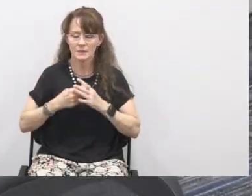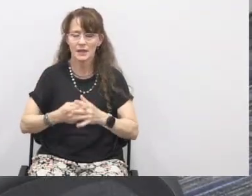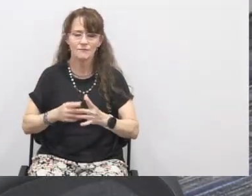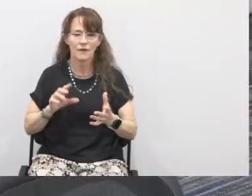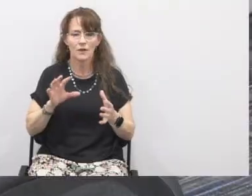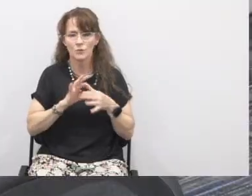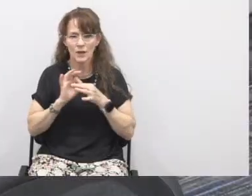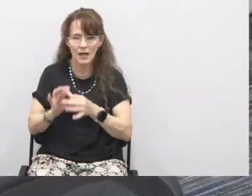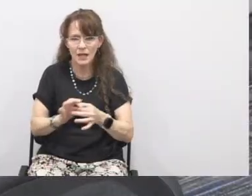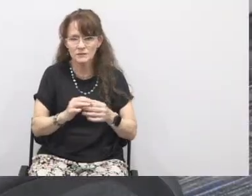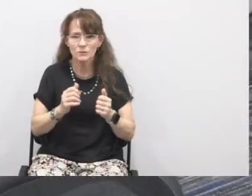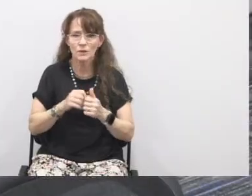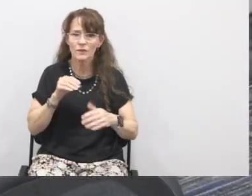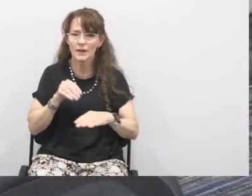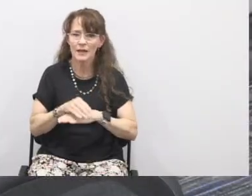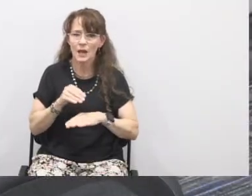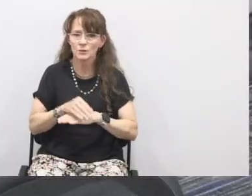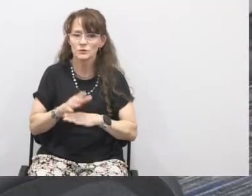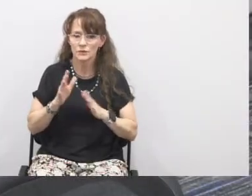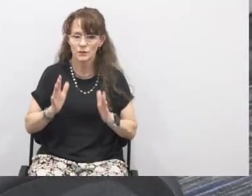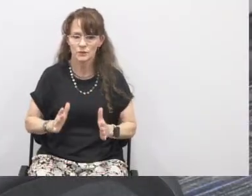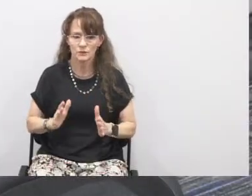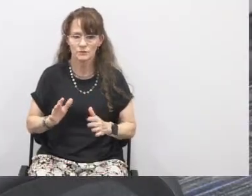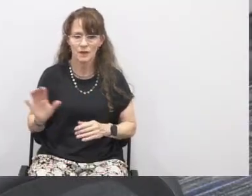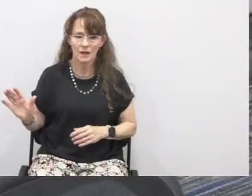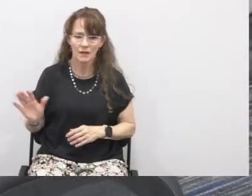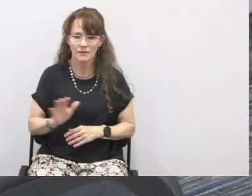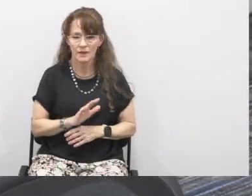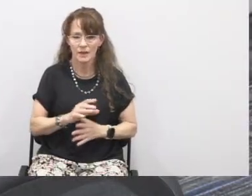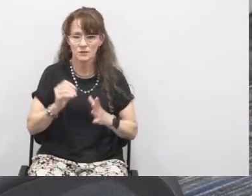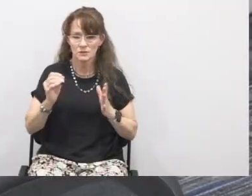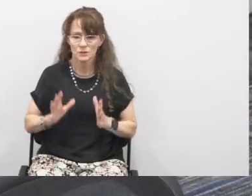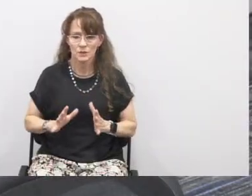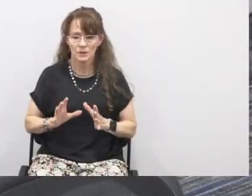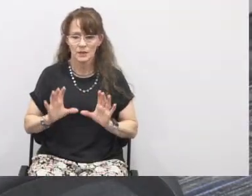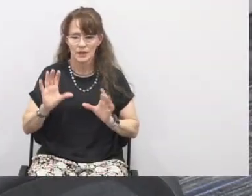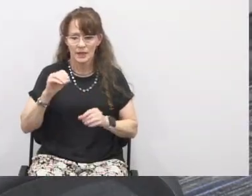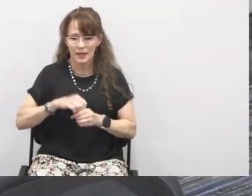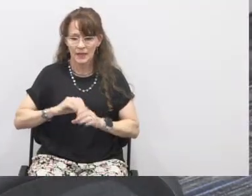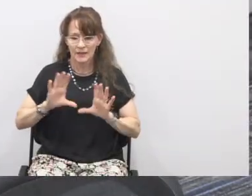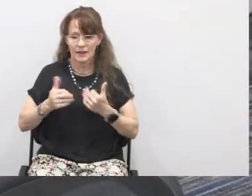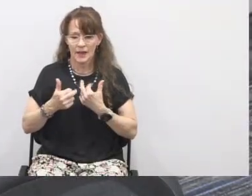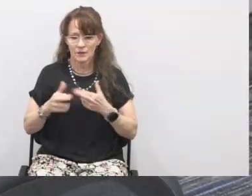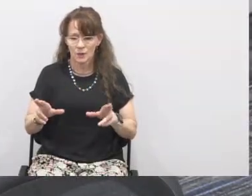with the counselors and their students in the classrooms, getting to know them.